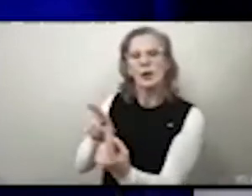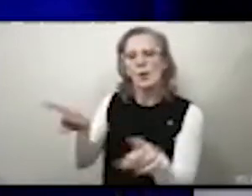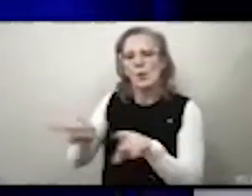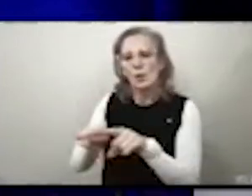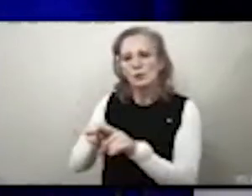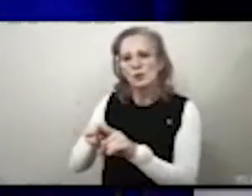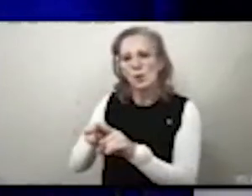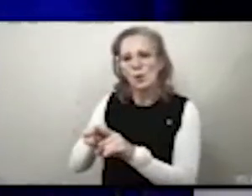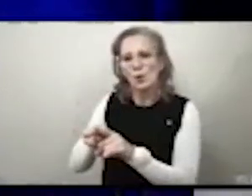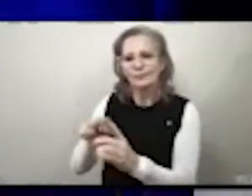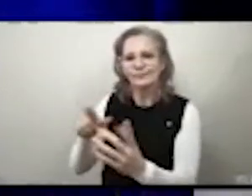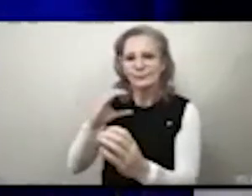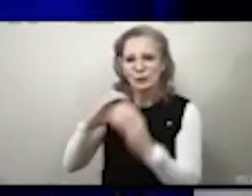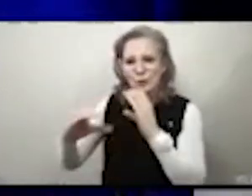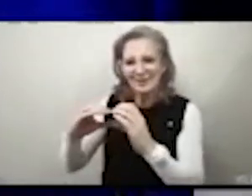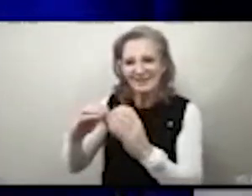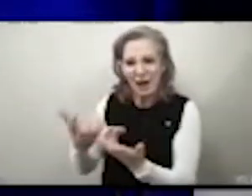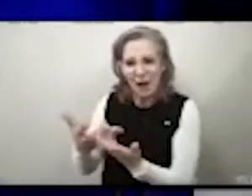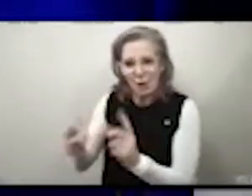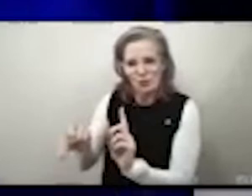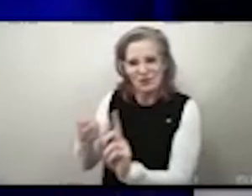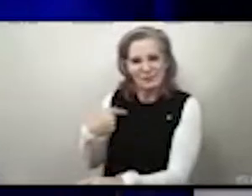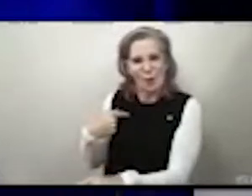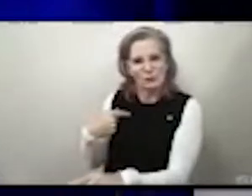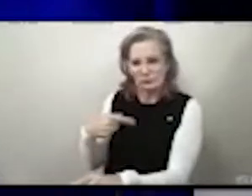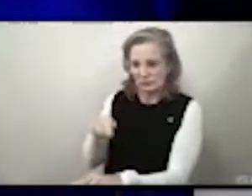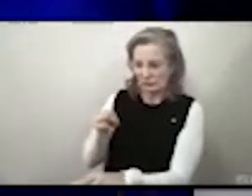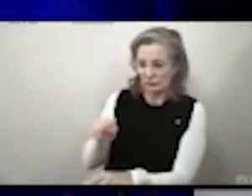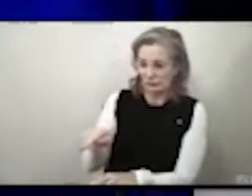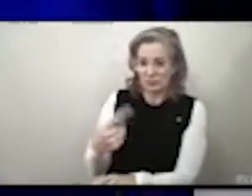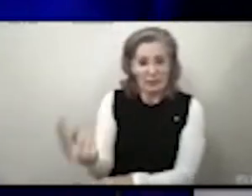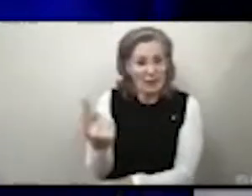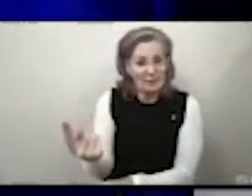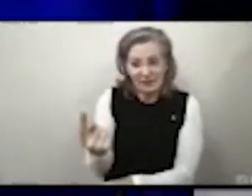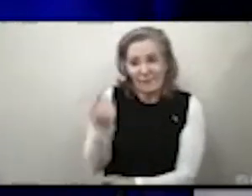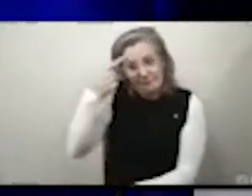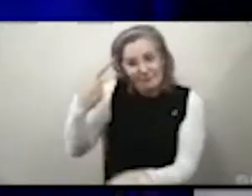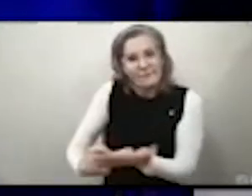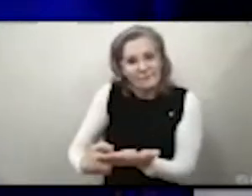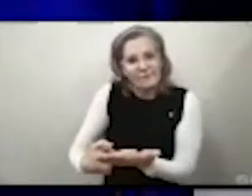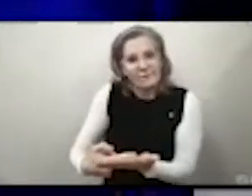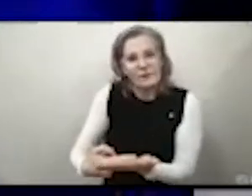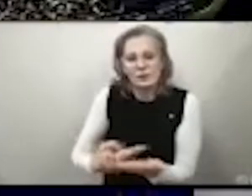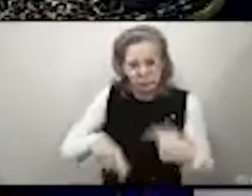Now then it's up to them. Uh, there can be, you know, a structured consultation process, but the point is, this is bottom up.